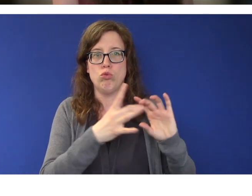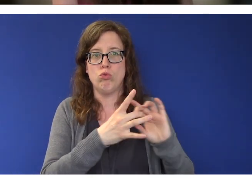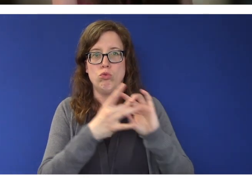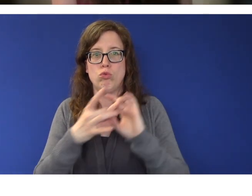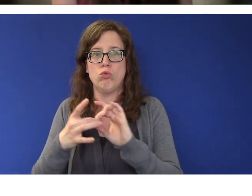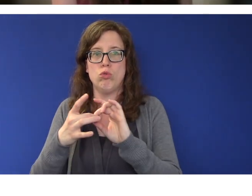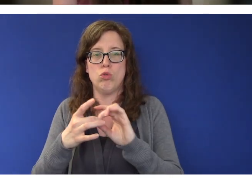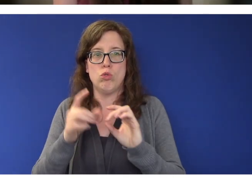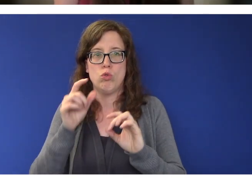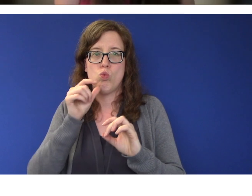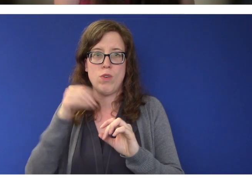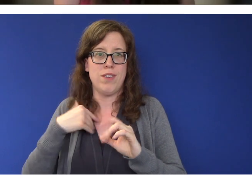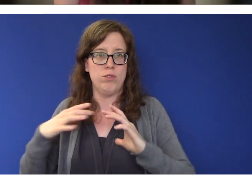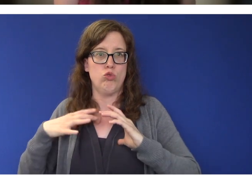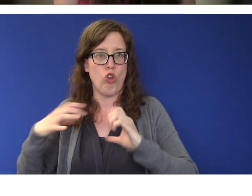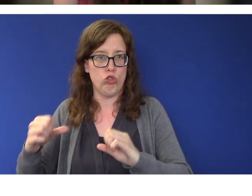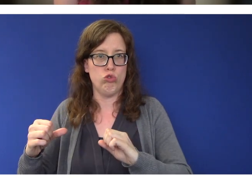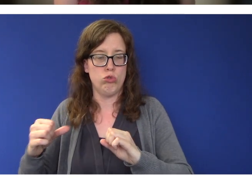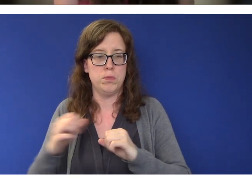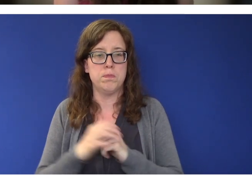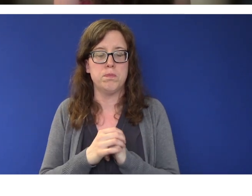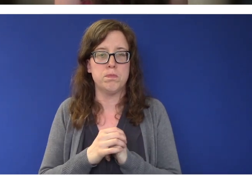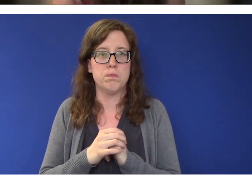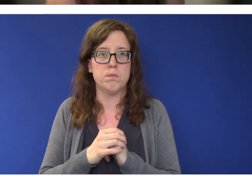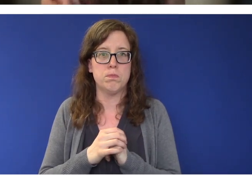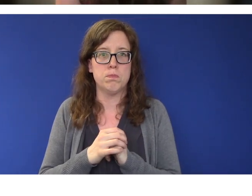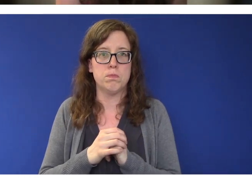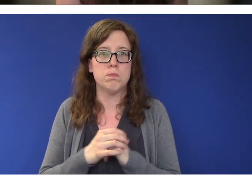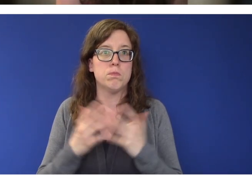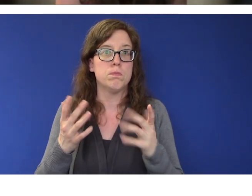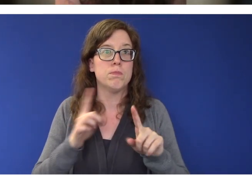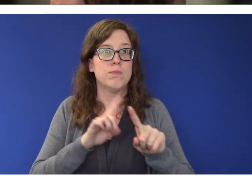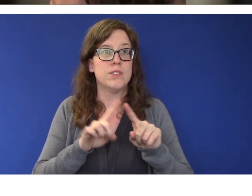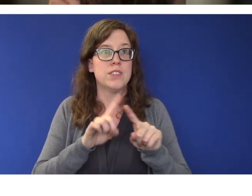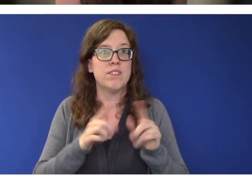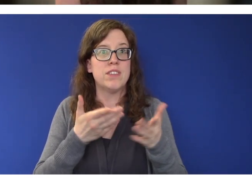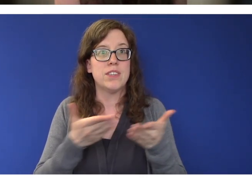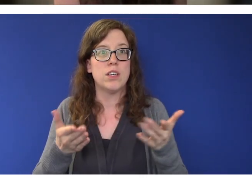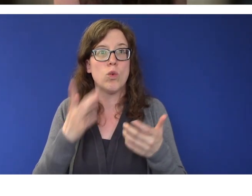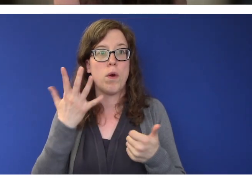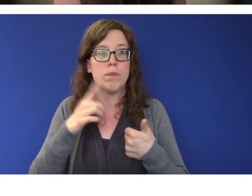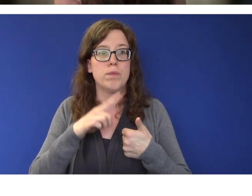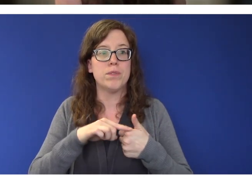with children who have CHARGE Syndrome. Some of the areas that they’re looking at are emotional